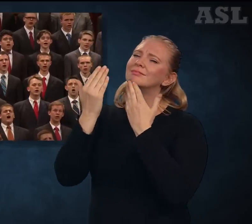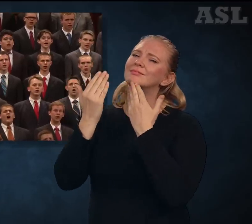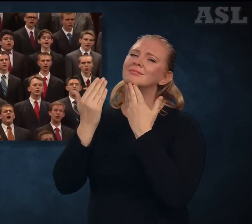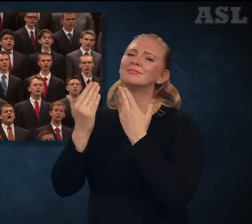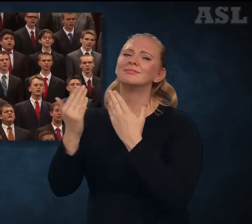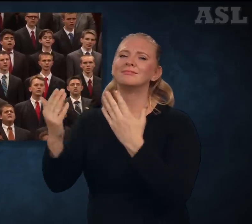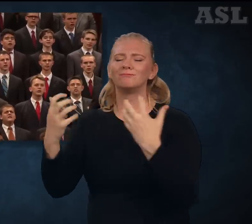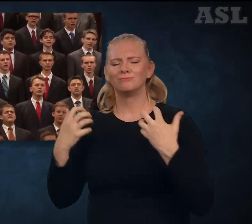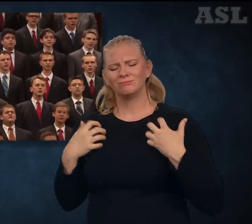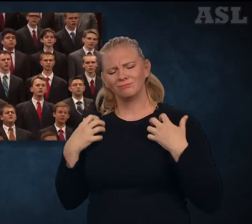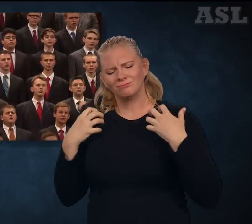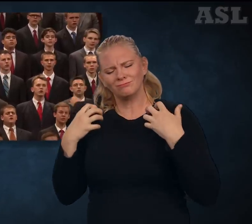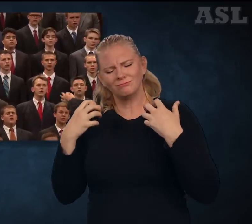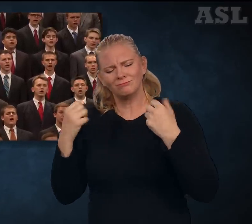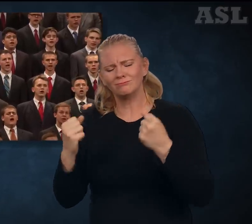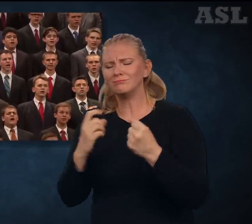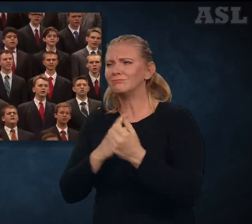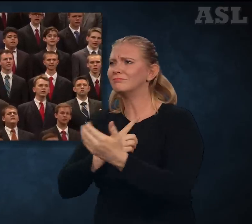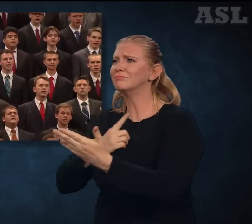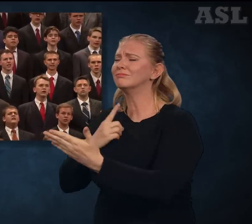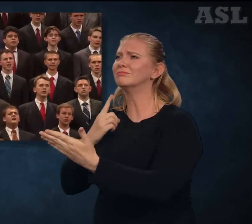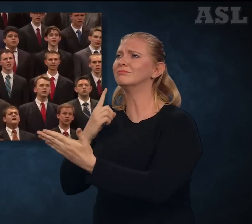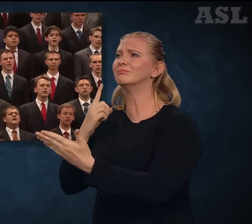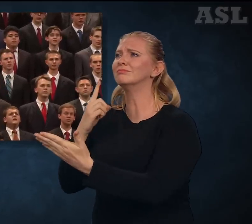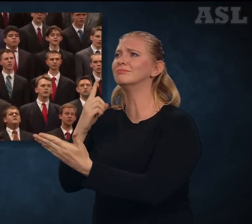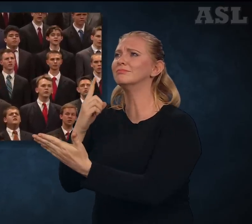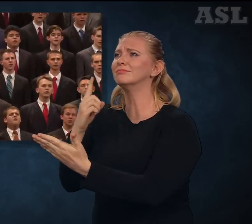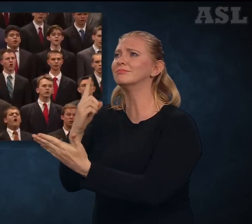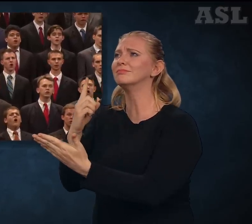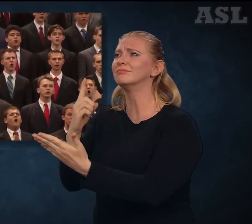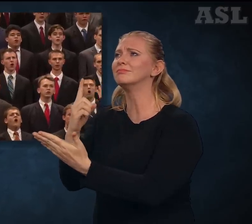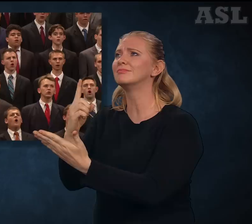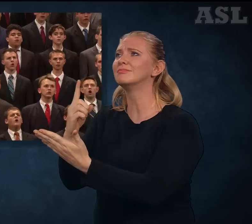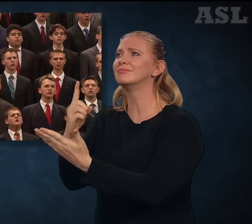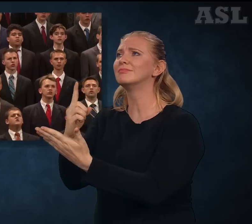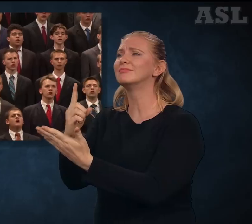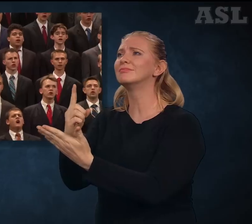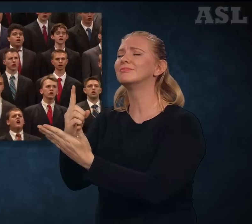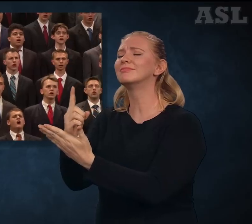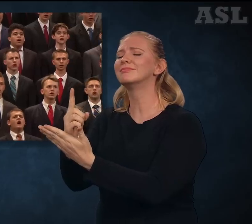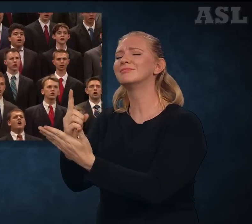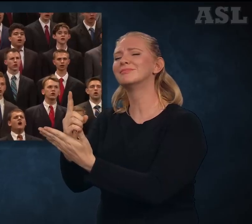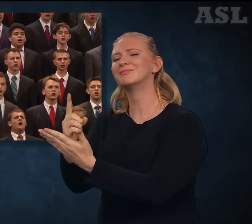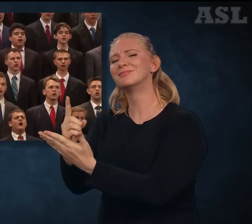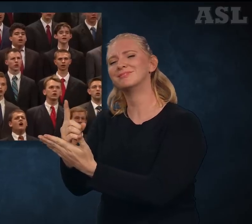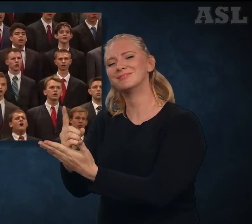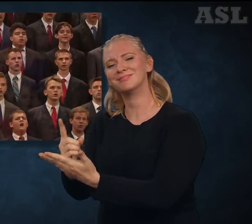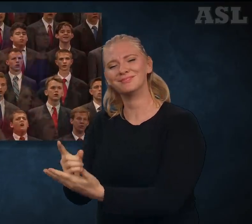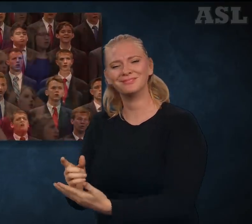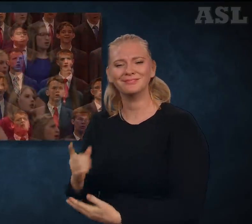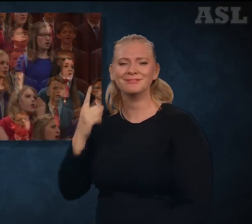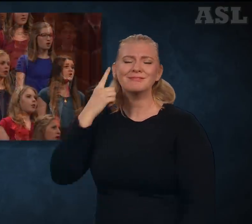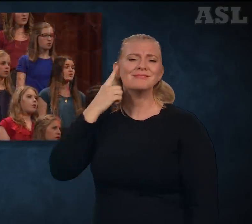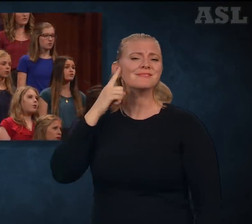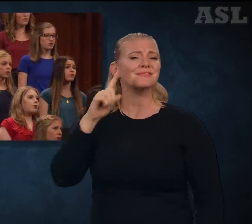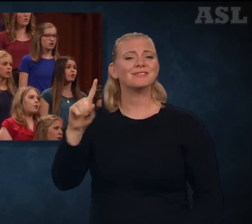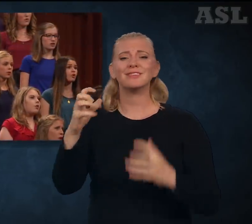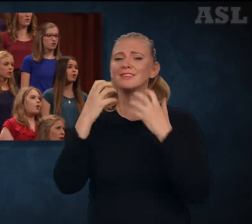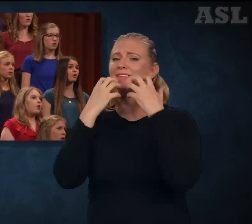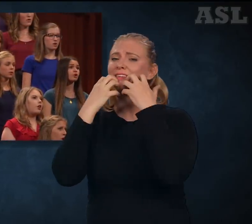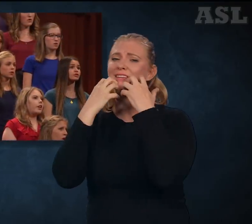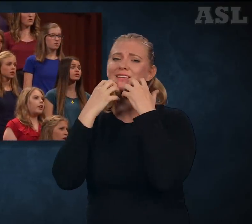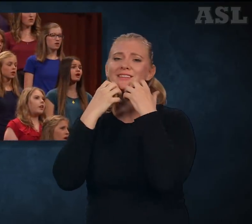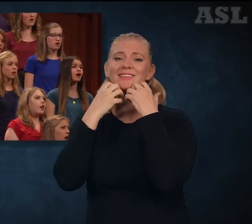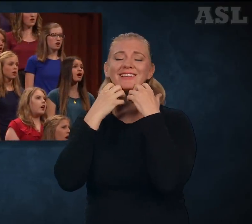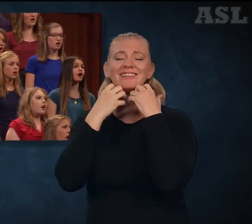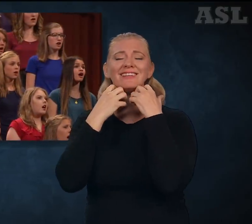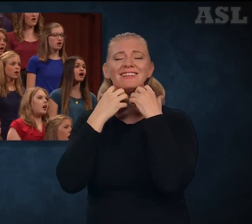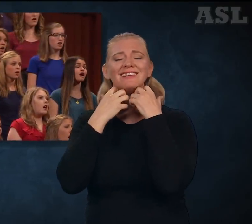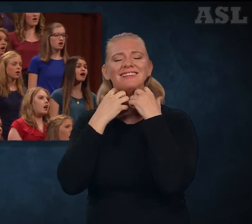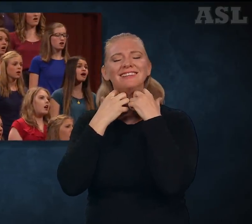WITH GRATITUDE AND DEEP DEVOTION